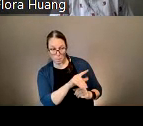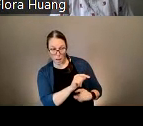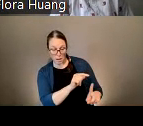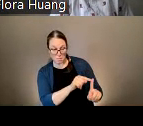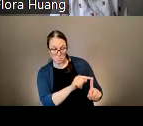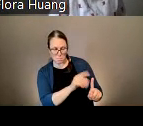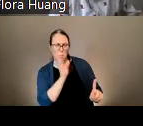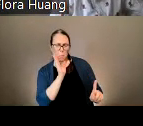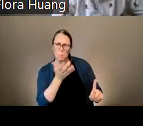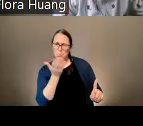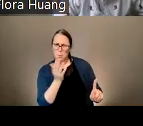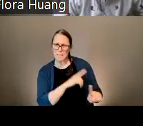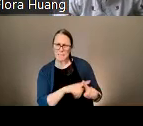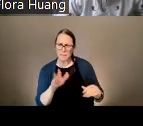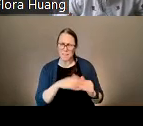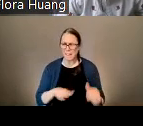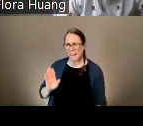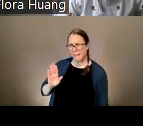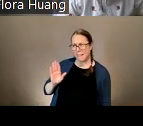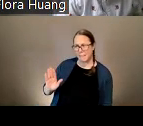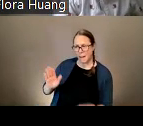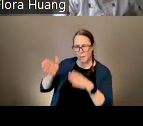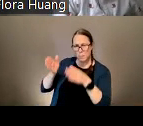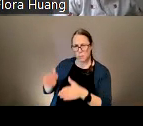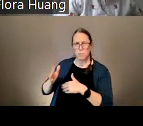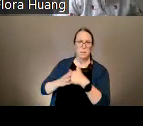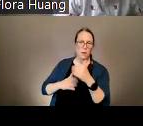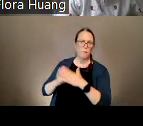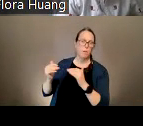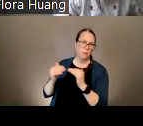to be different than another person in a group.